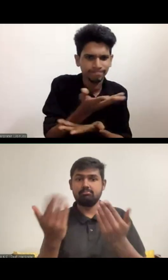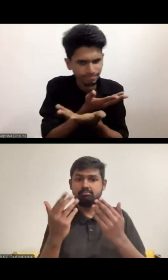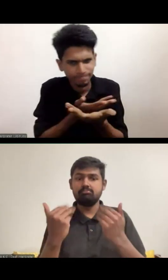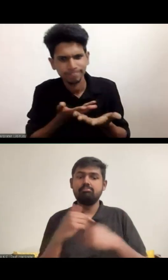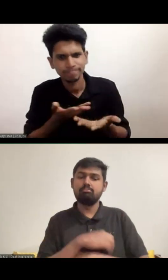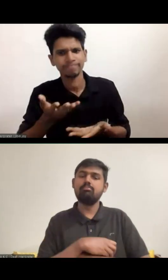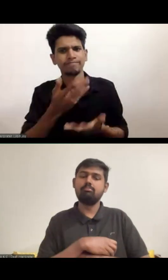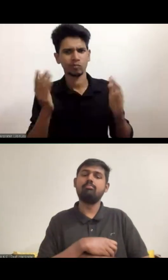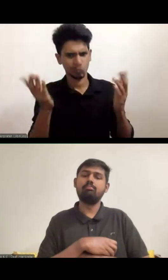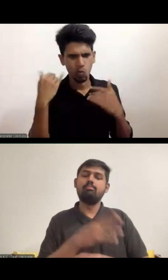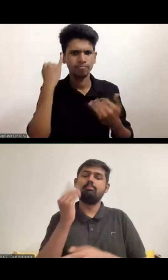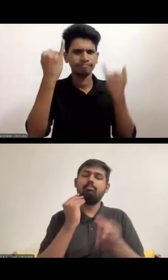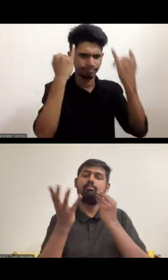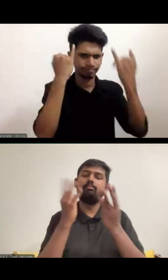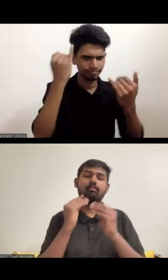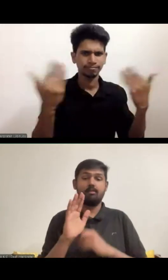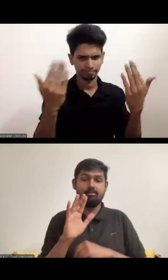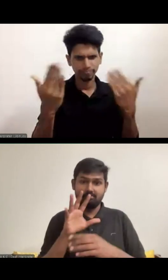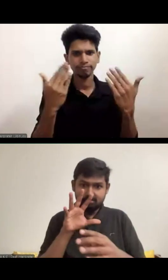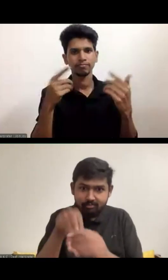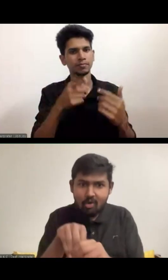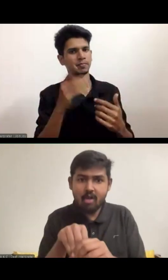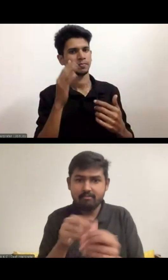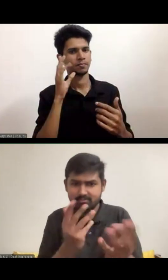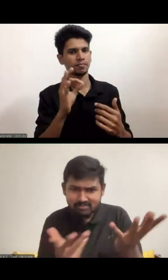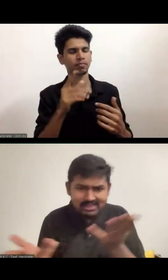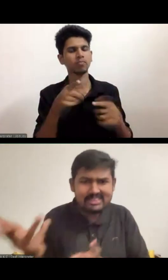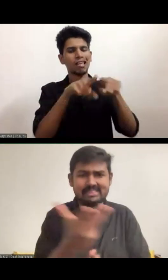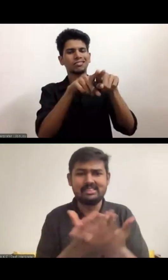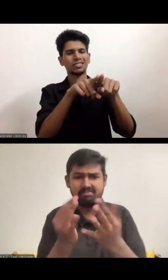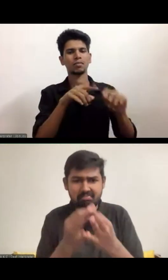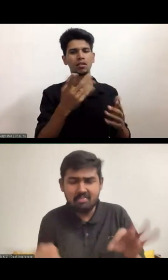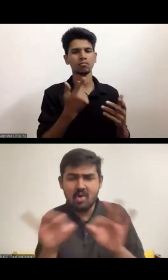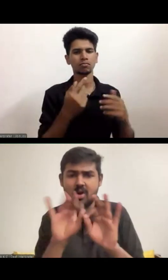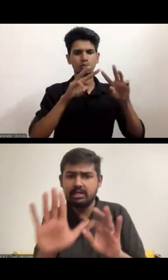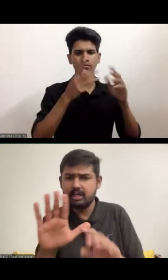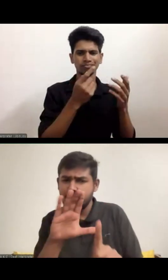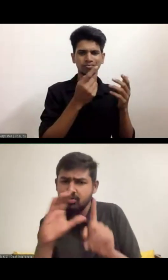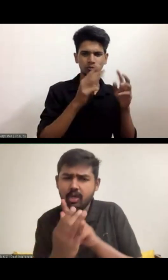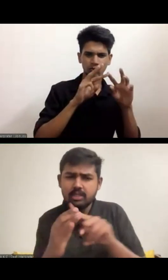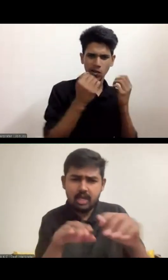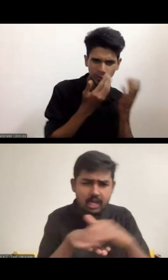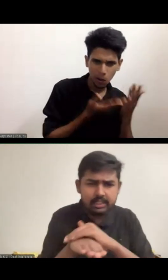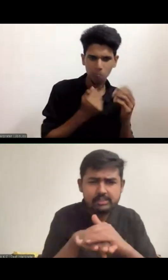For example, writing workshop, or funding proposals, and refining your elevator pitch.